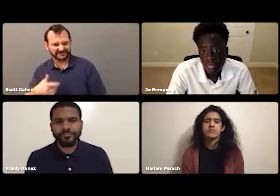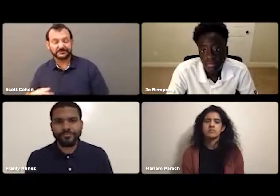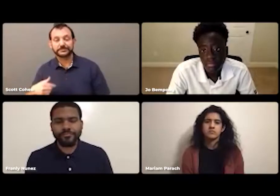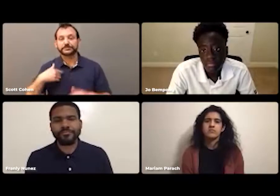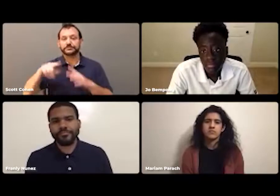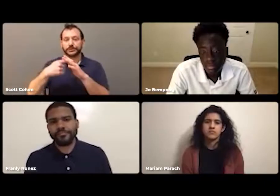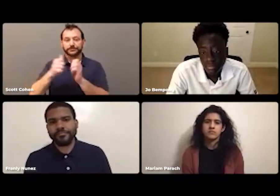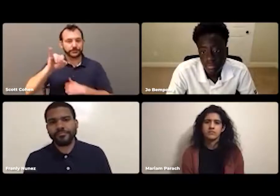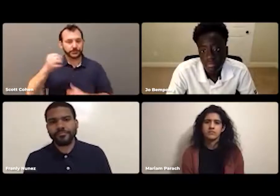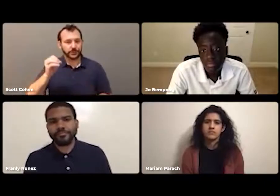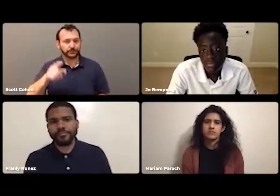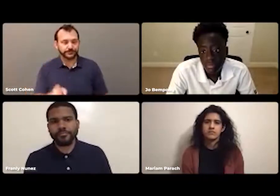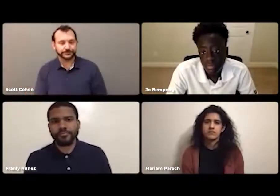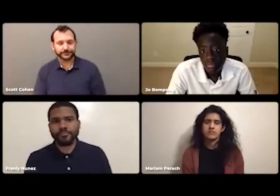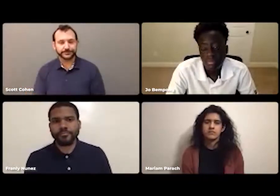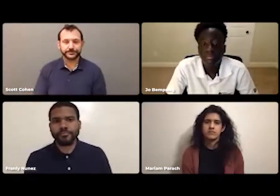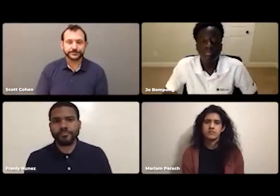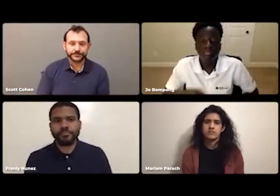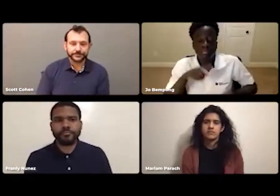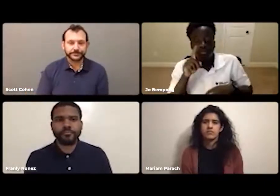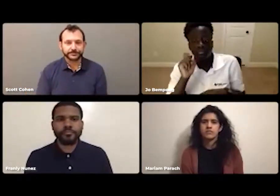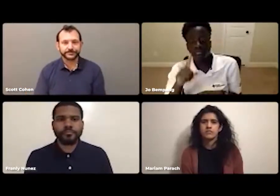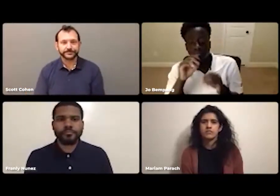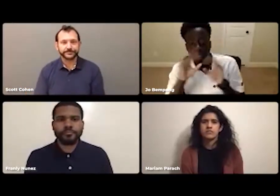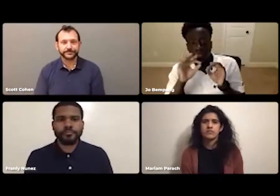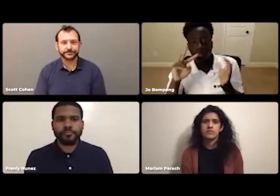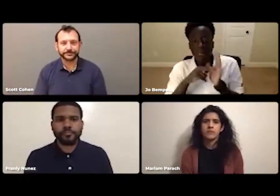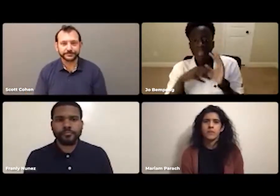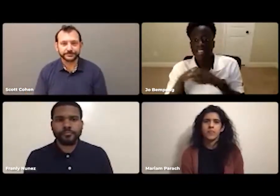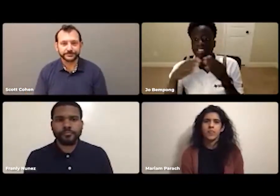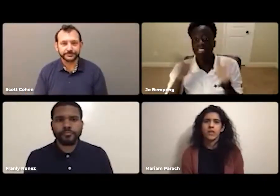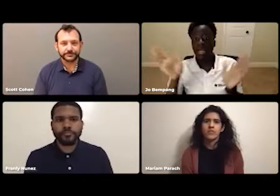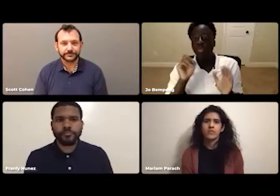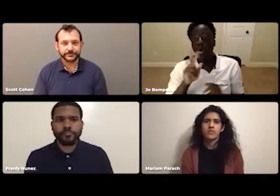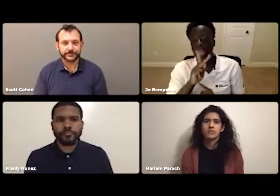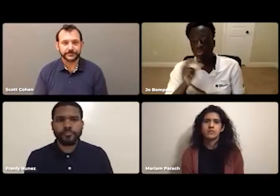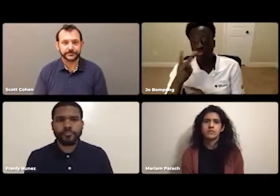And, if the answer's yes or no, how did that make you feel?